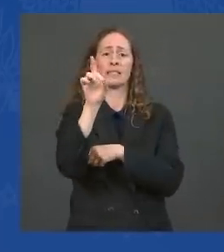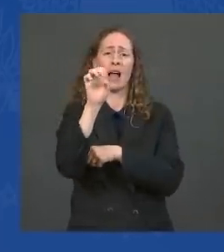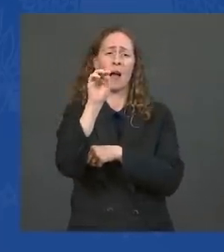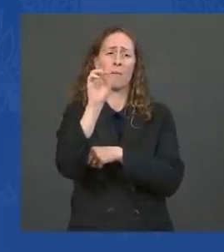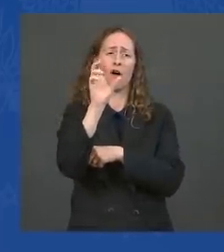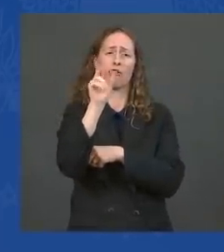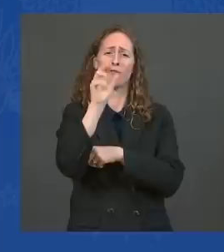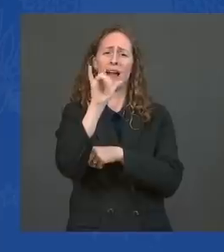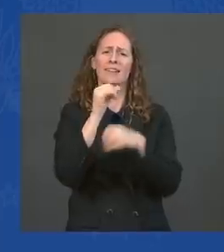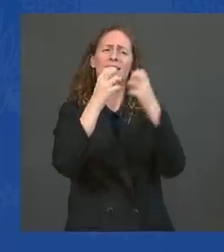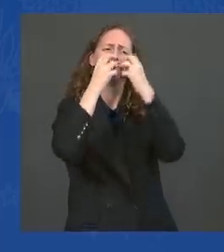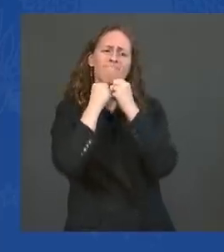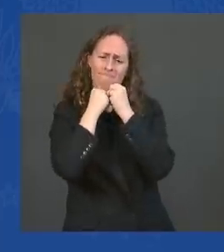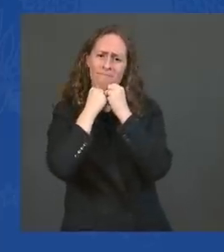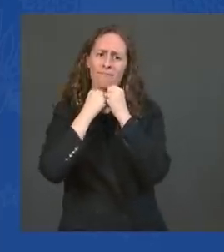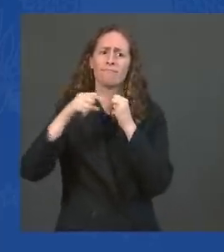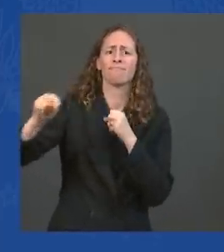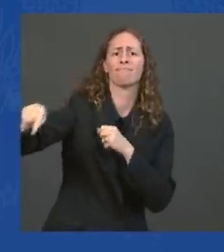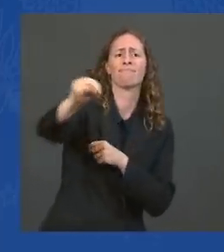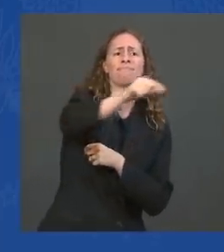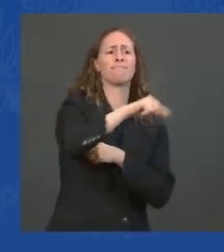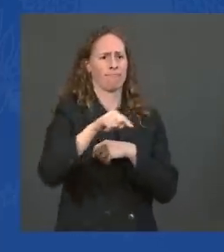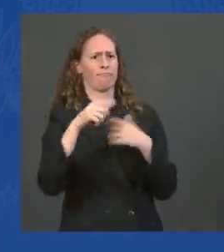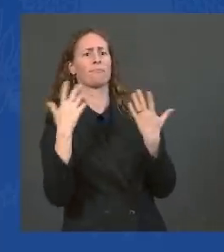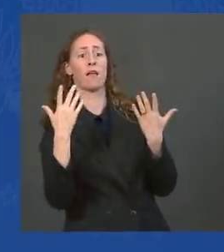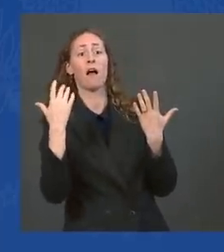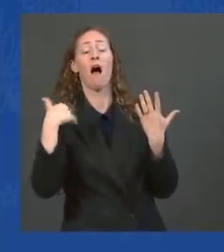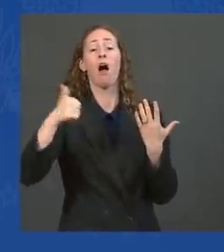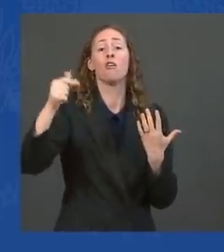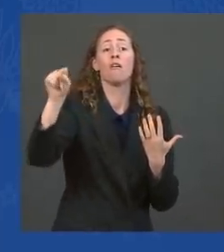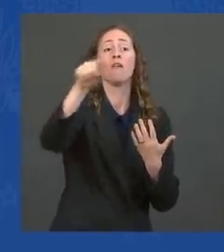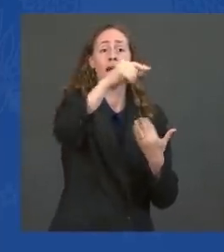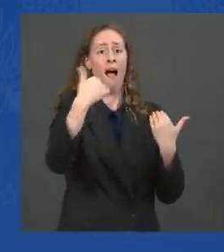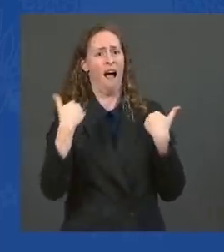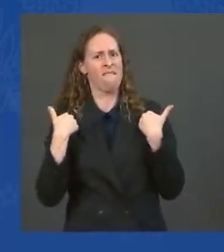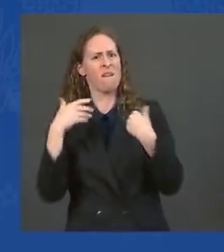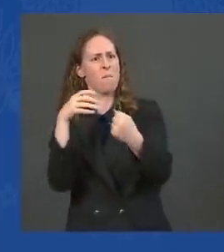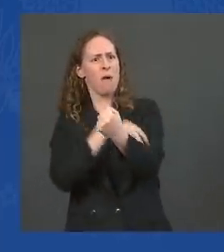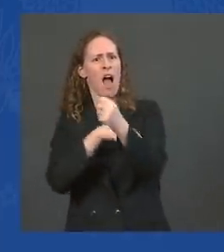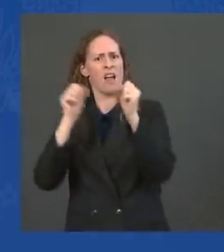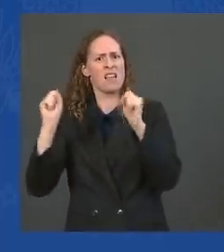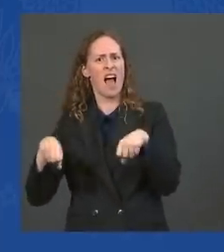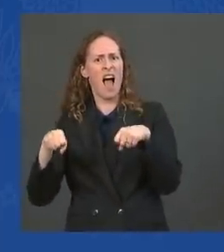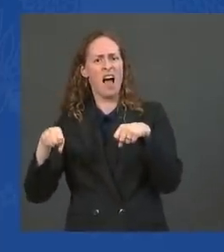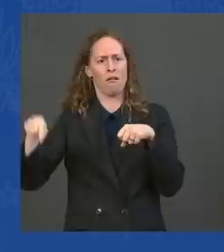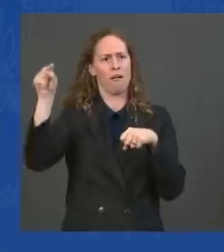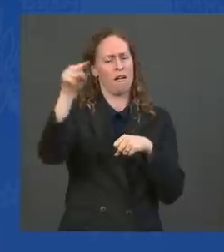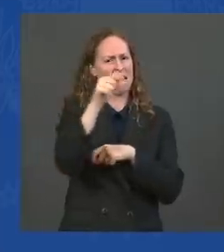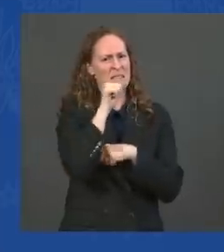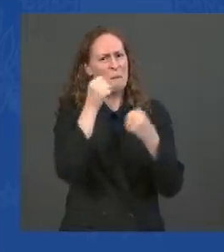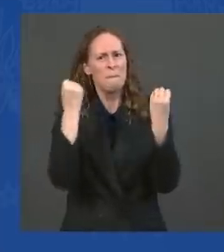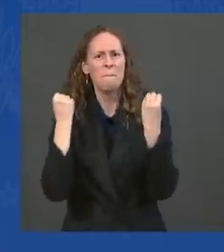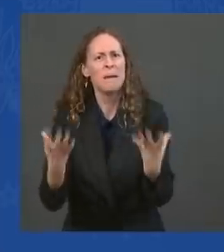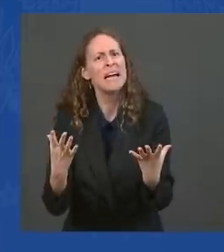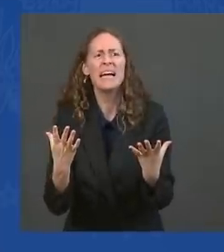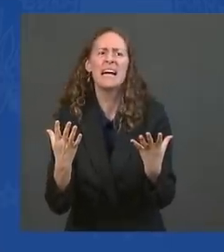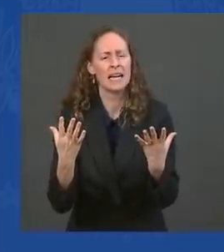possess nuclear-powered submarines, and it is a momentous decision for any nation